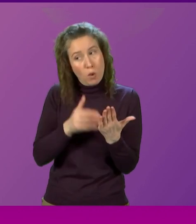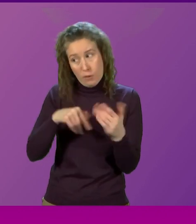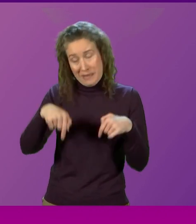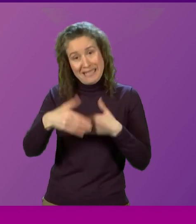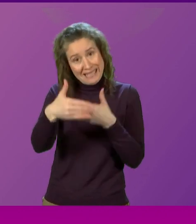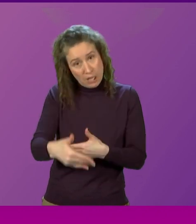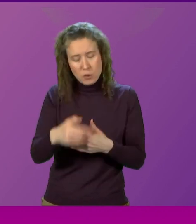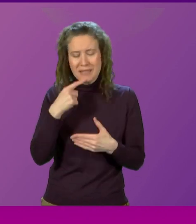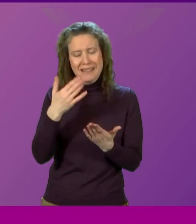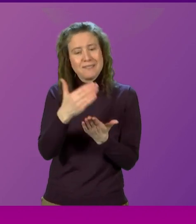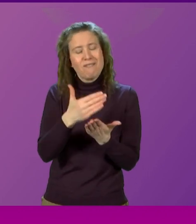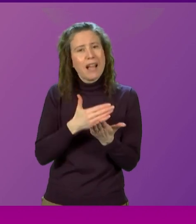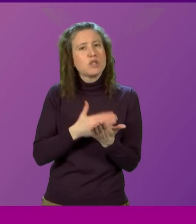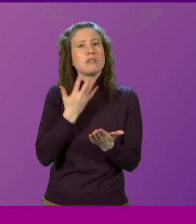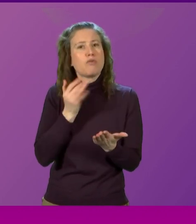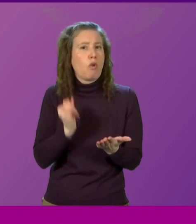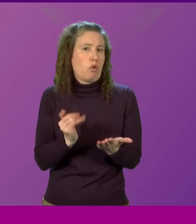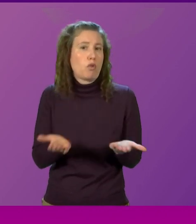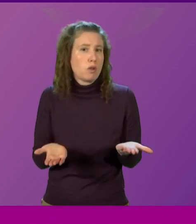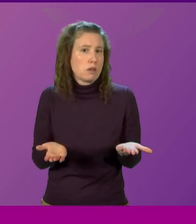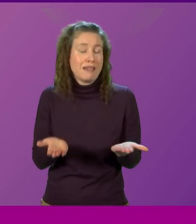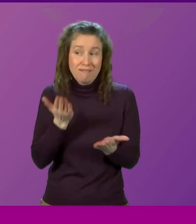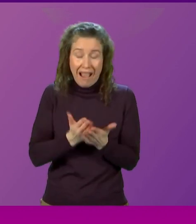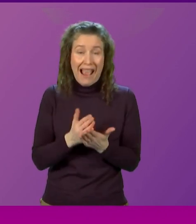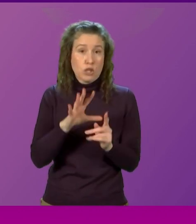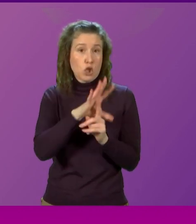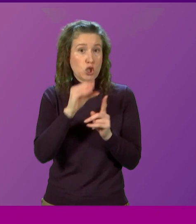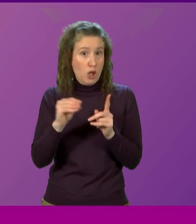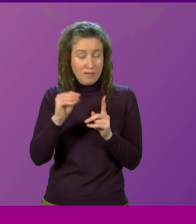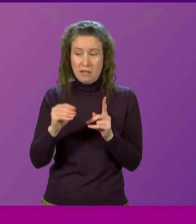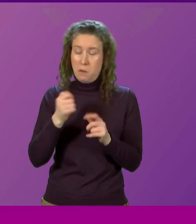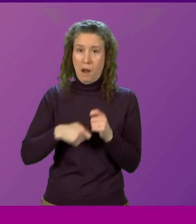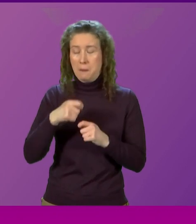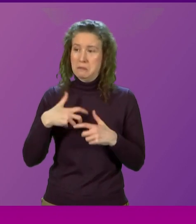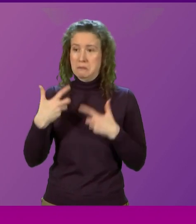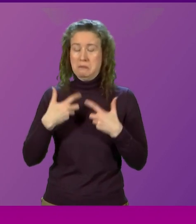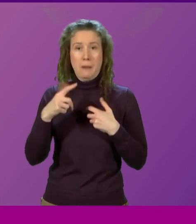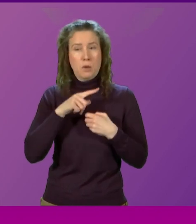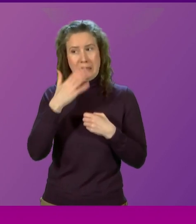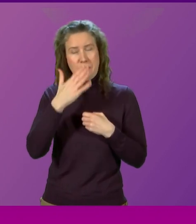that that is just factually inaccurate. In fact, the Conservatives were getting impatient because they seemed to think that I was taking